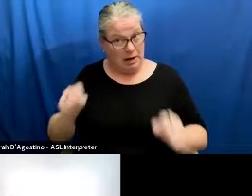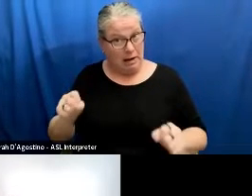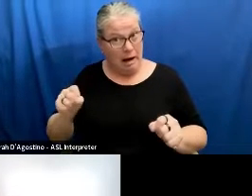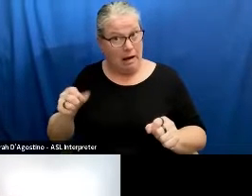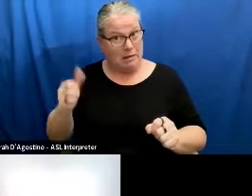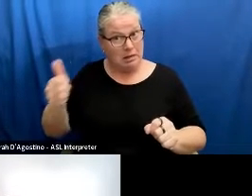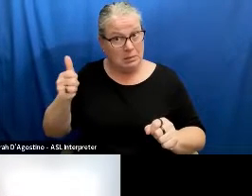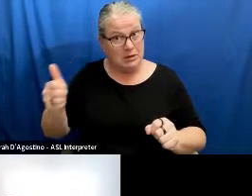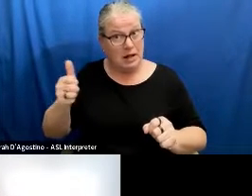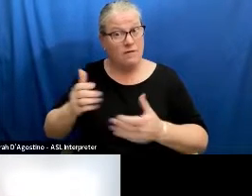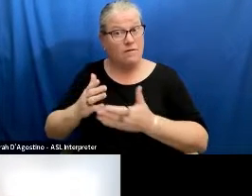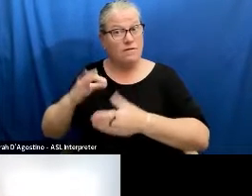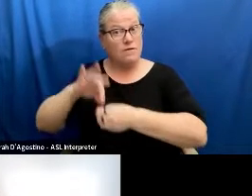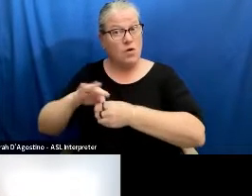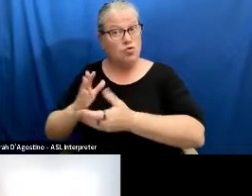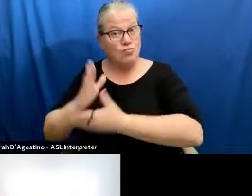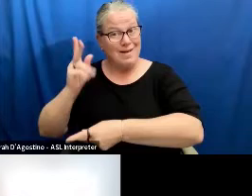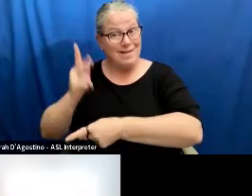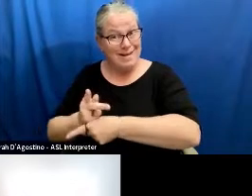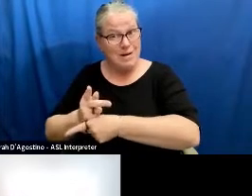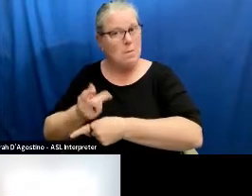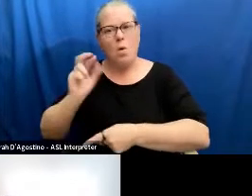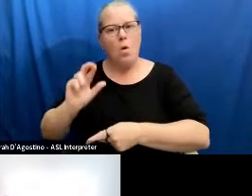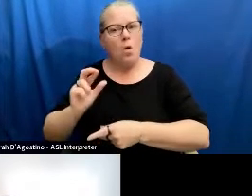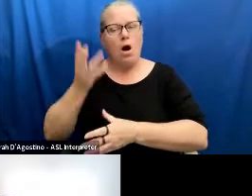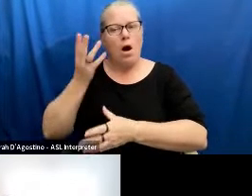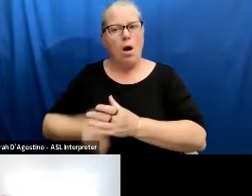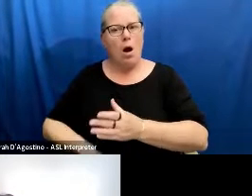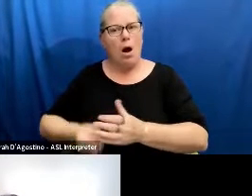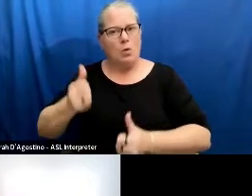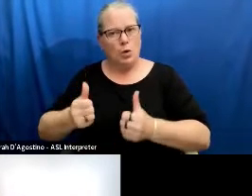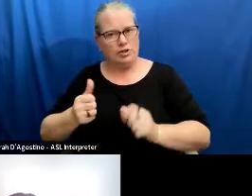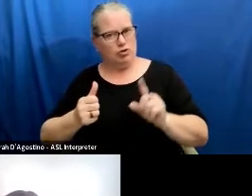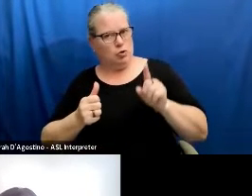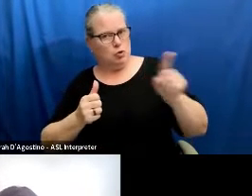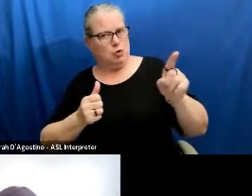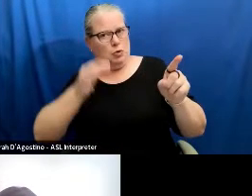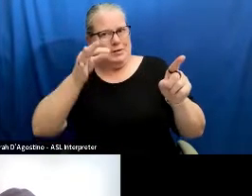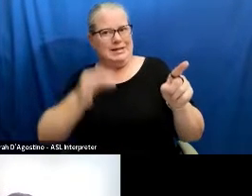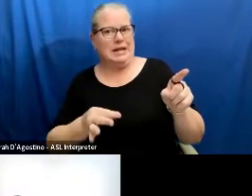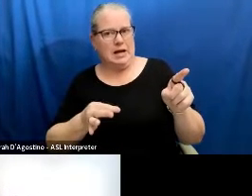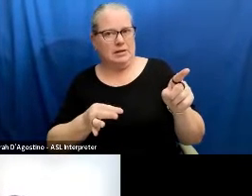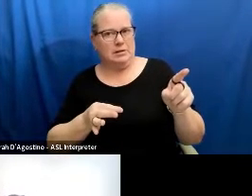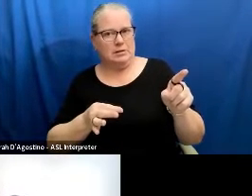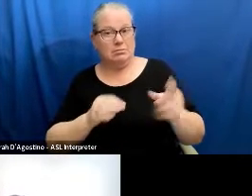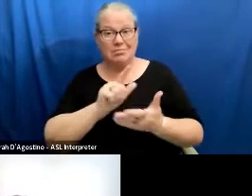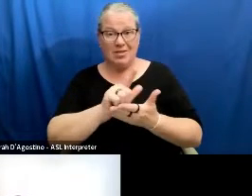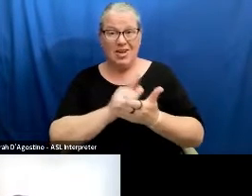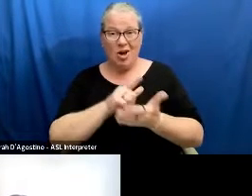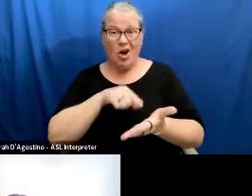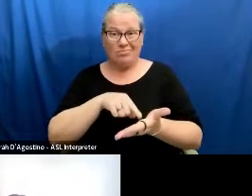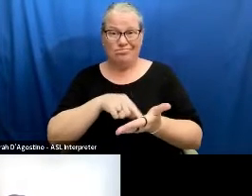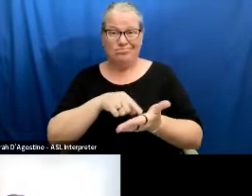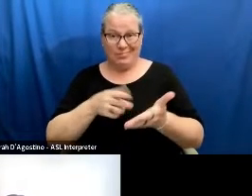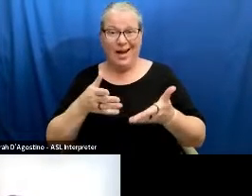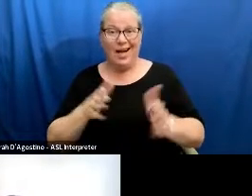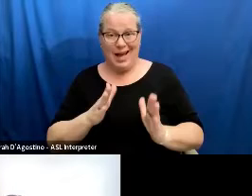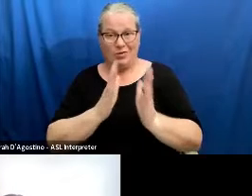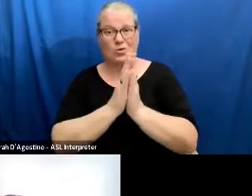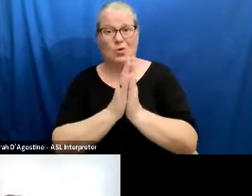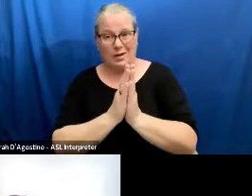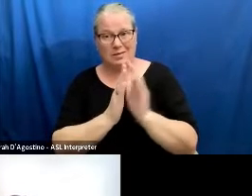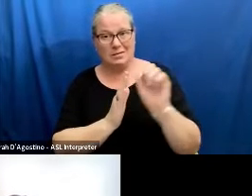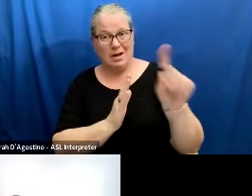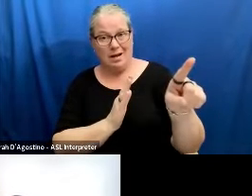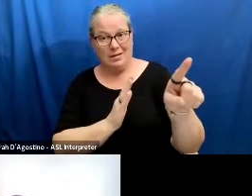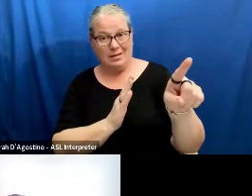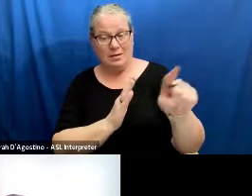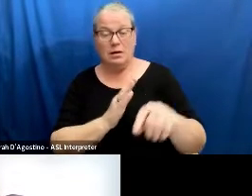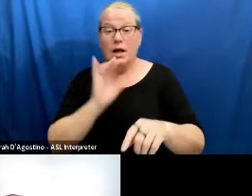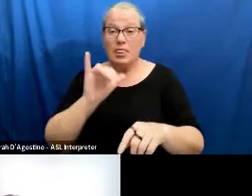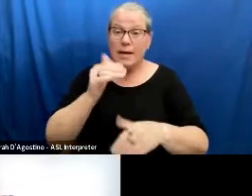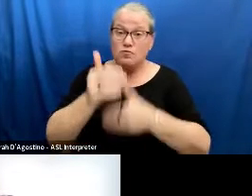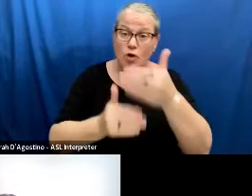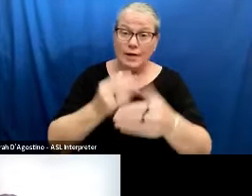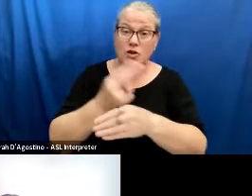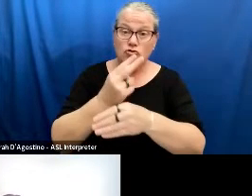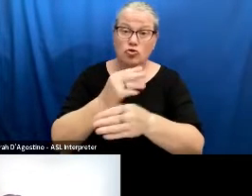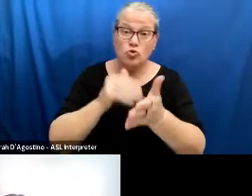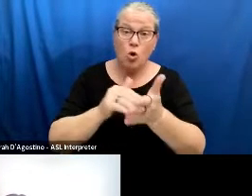right to vote it's not a frequently used process from what we've heard but it is a process to be